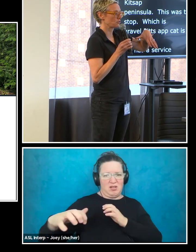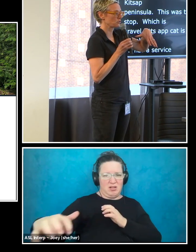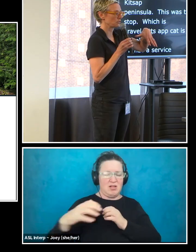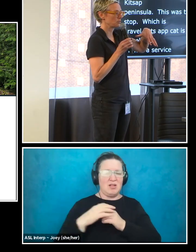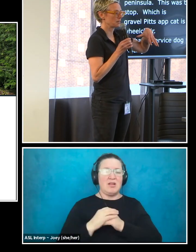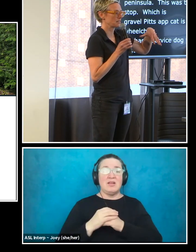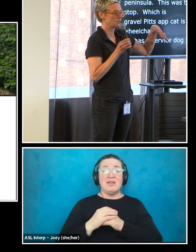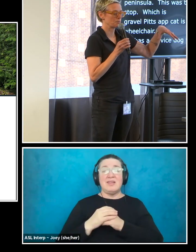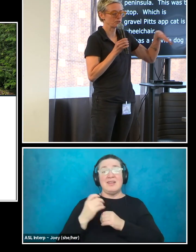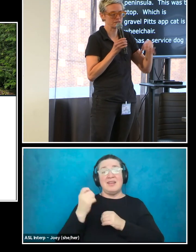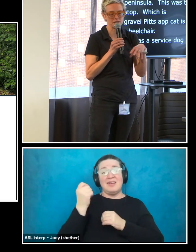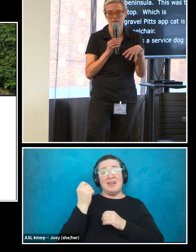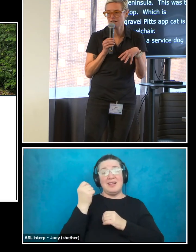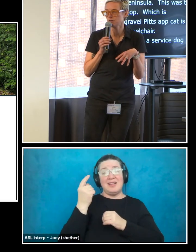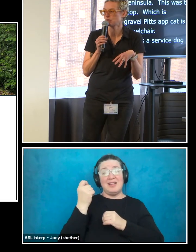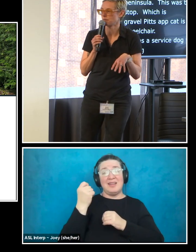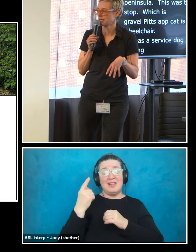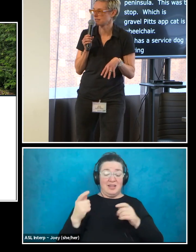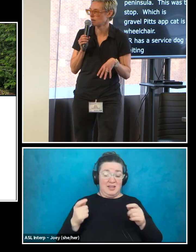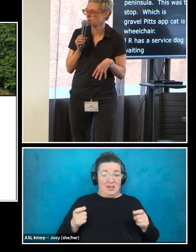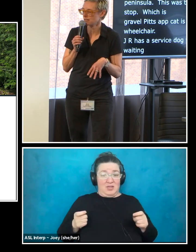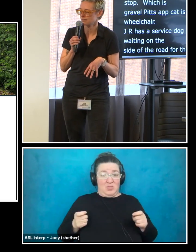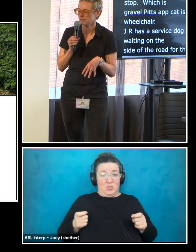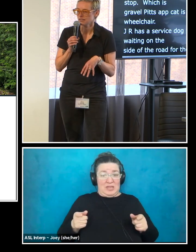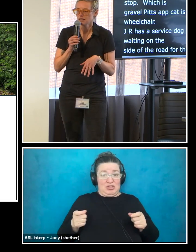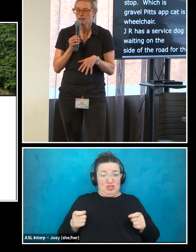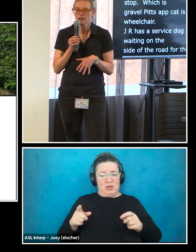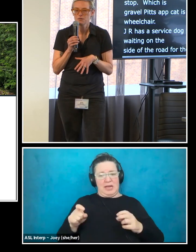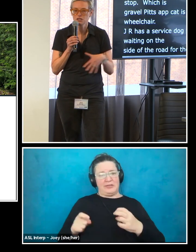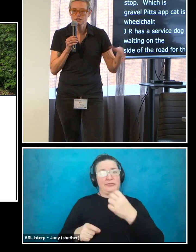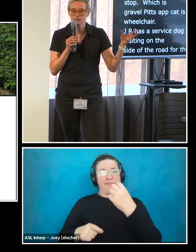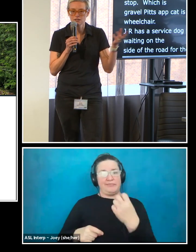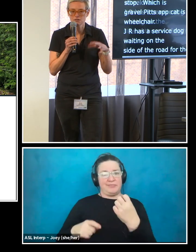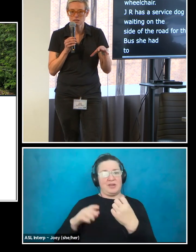rural road because if she pulled into the gravel where the bus stop was um she'd, you know, tip